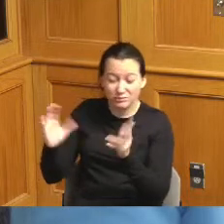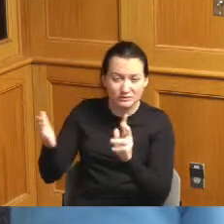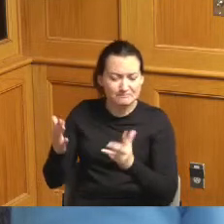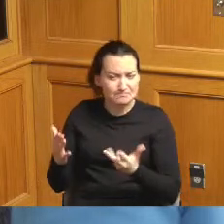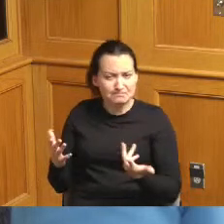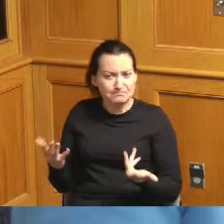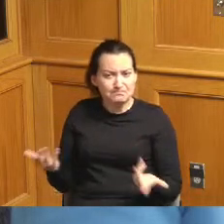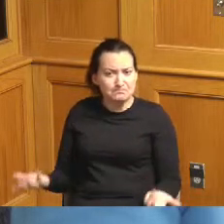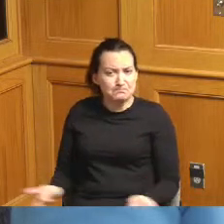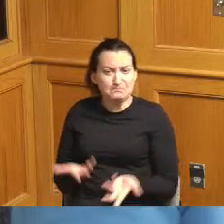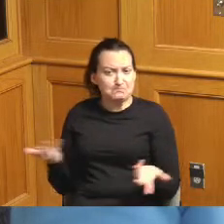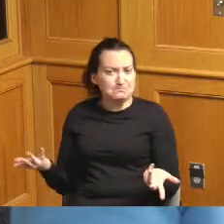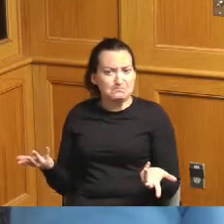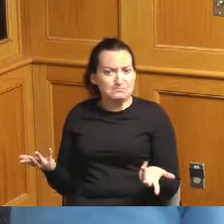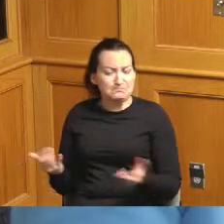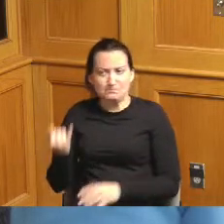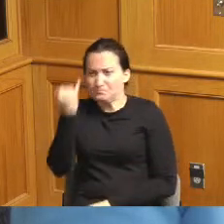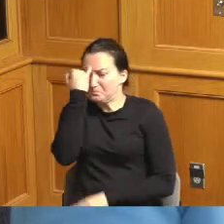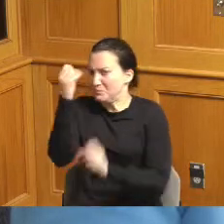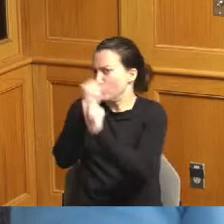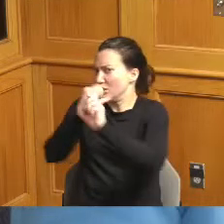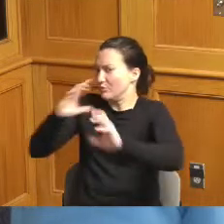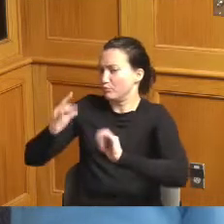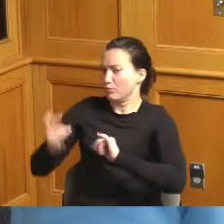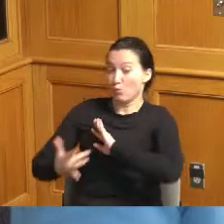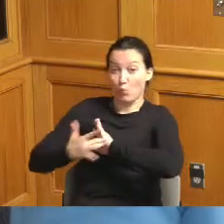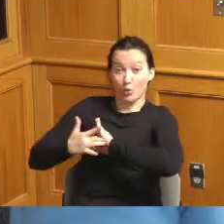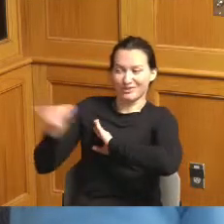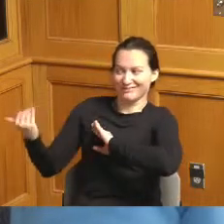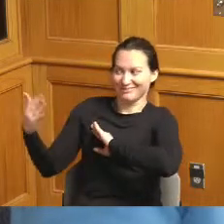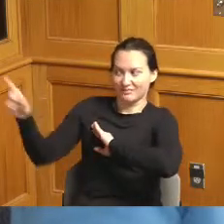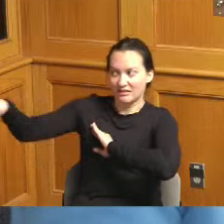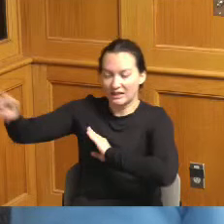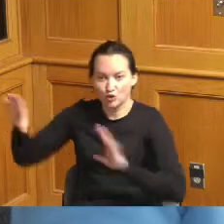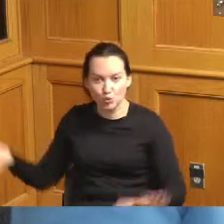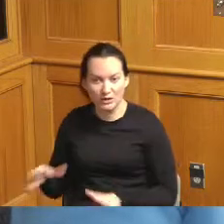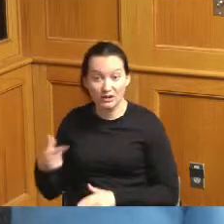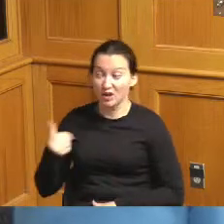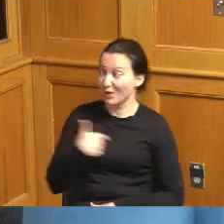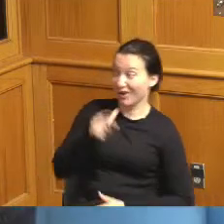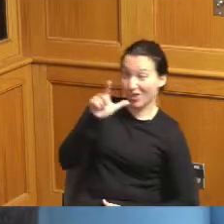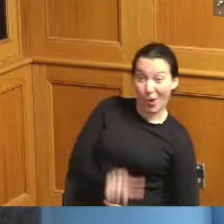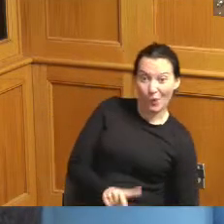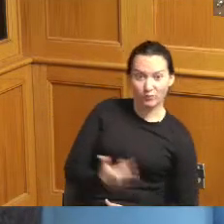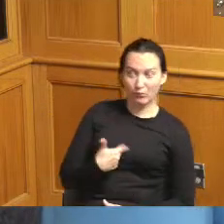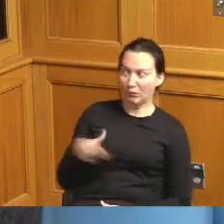any ideas or techniques that they may be doing or maybe we're lower than they are maybe they're 50